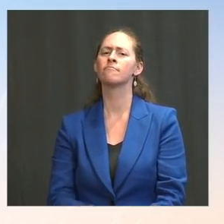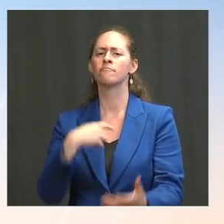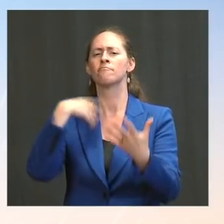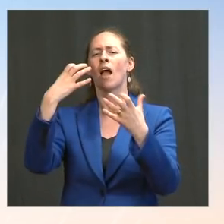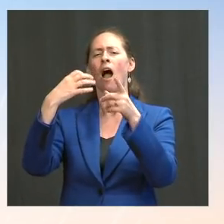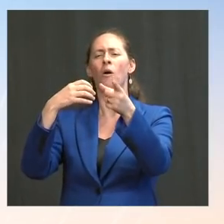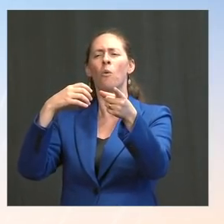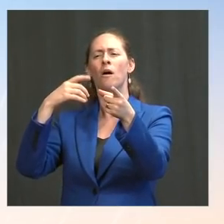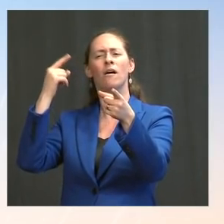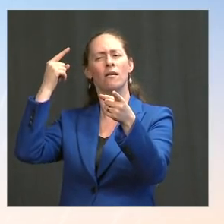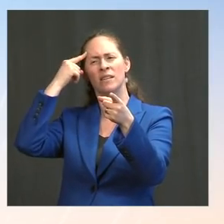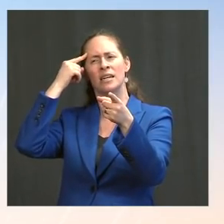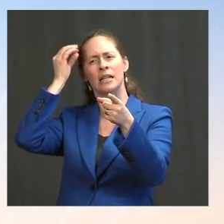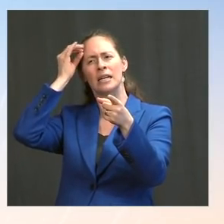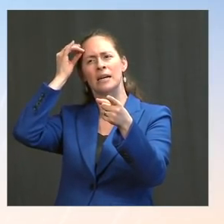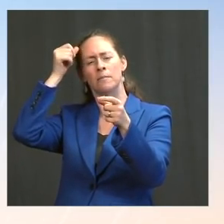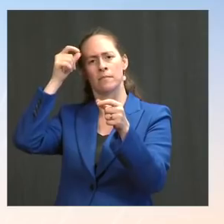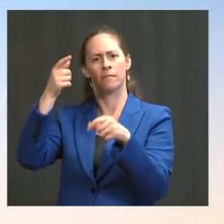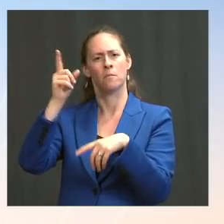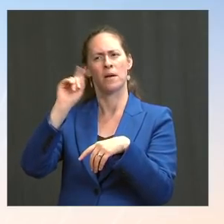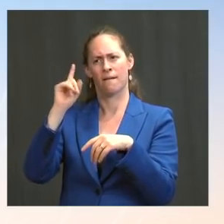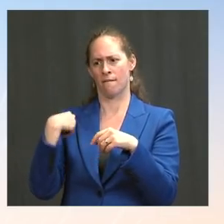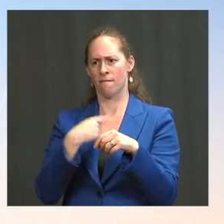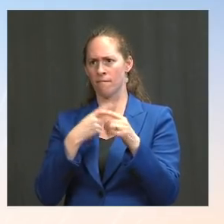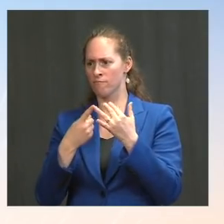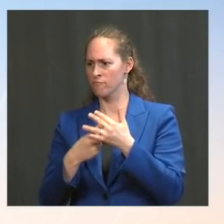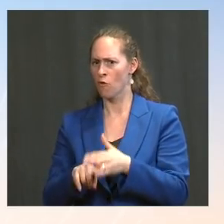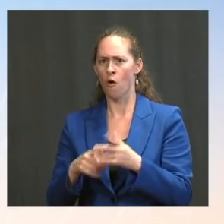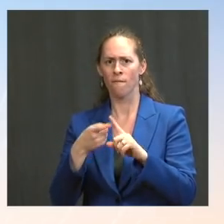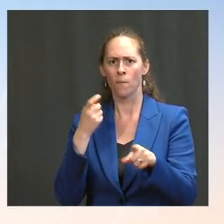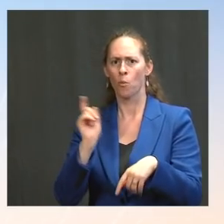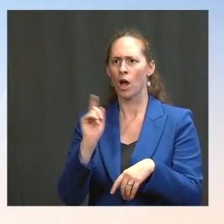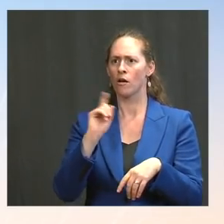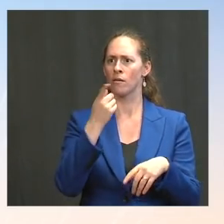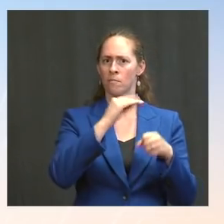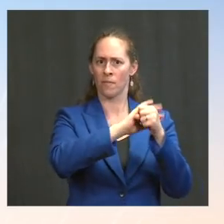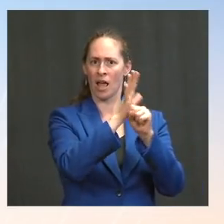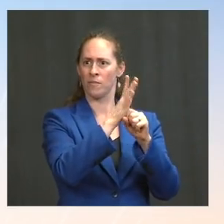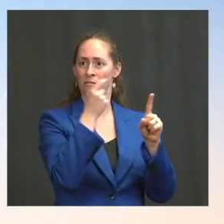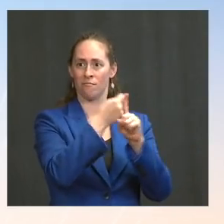We had a pandemic and a historic economic crisis that sent --